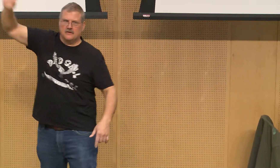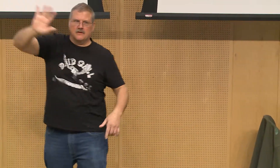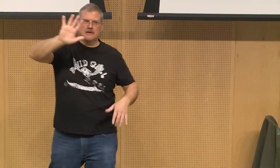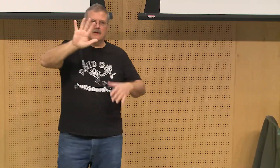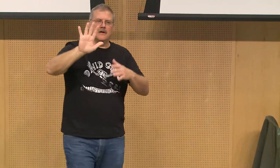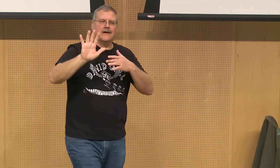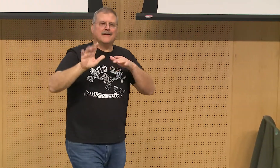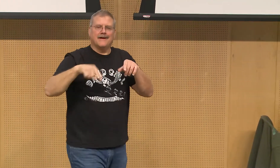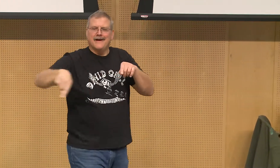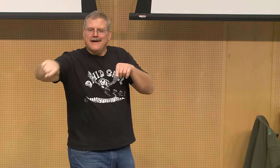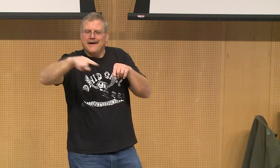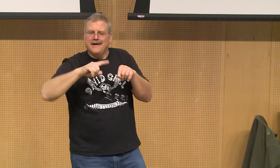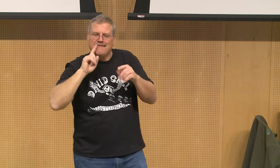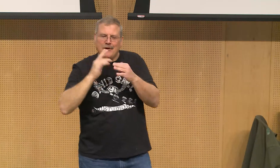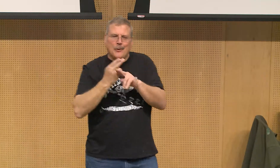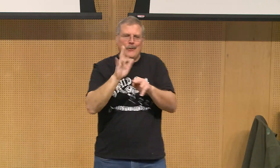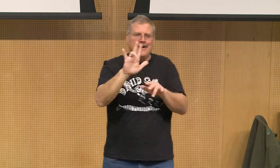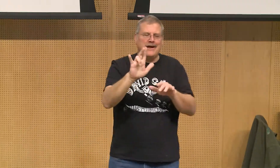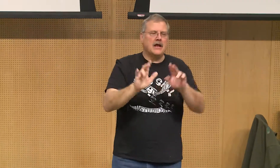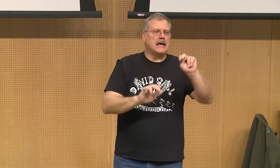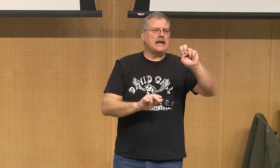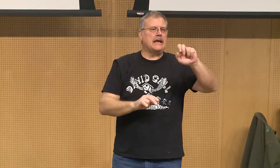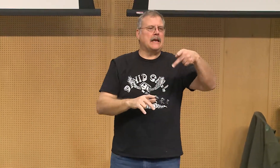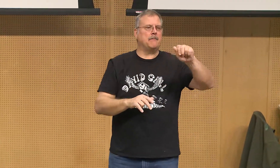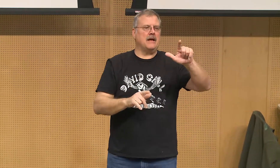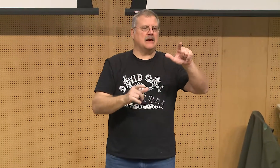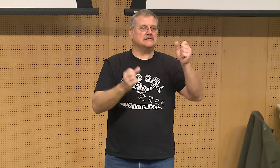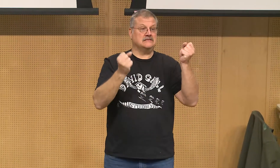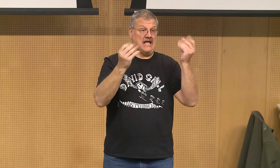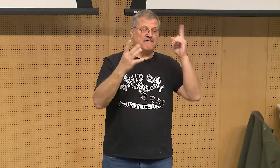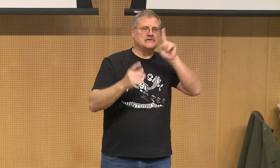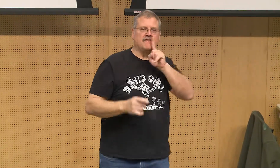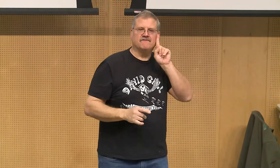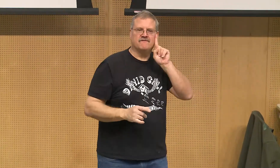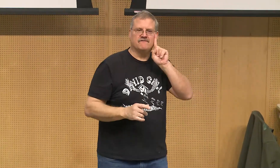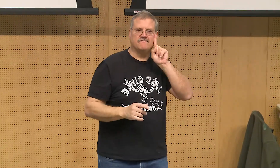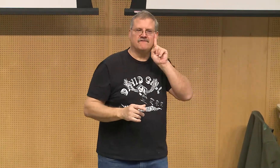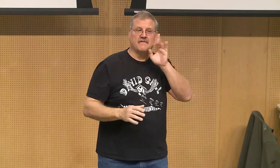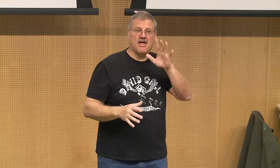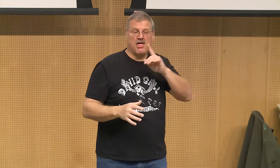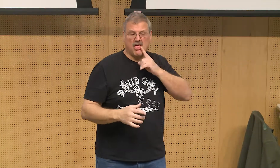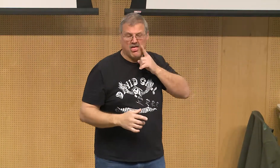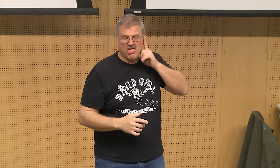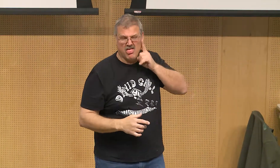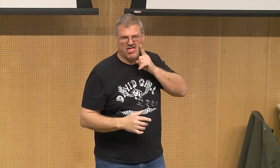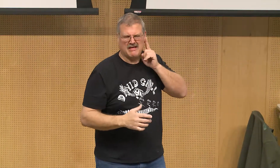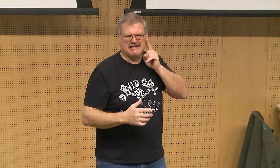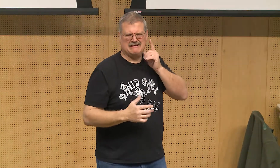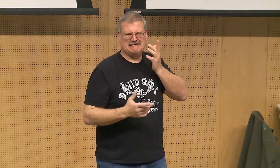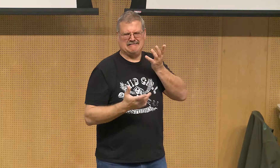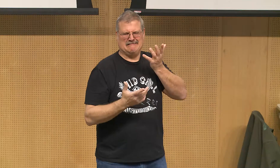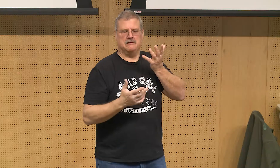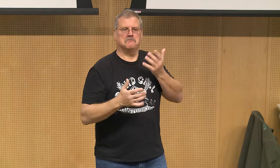the Deaf community uses that. It's a Nepalese sign for "deaf." I didn't like the sign that we used,